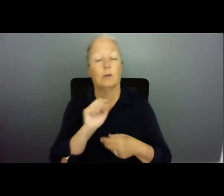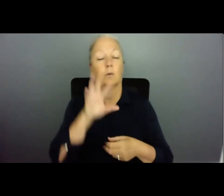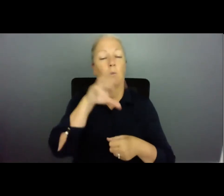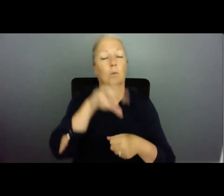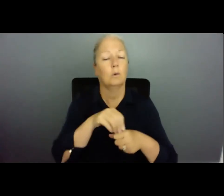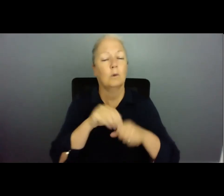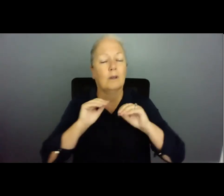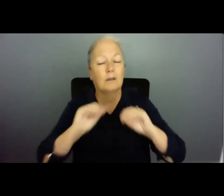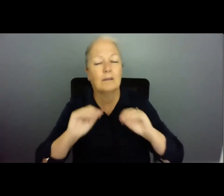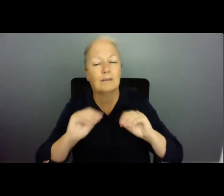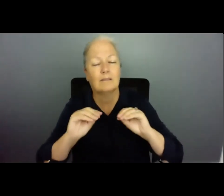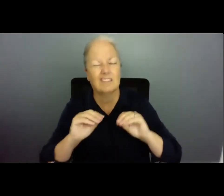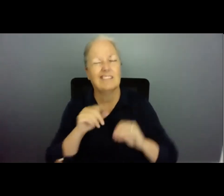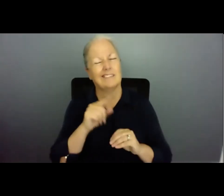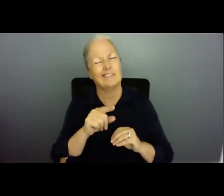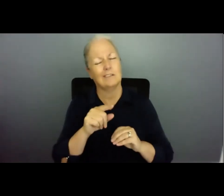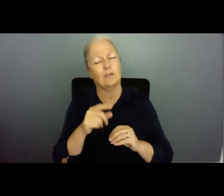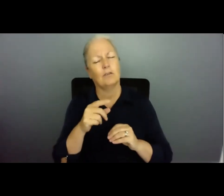even schools provides in person